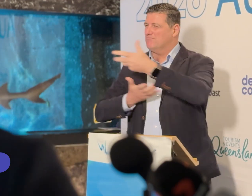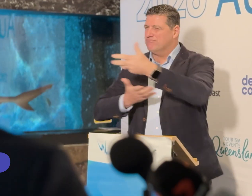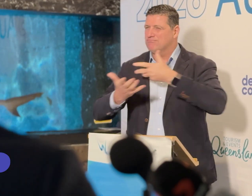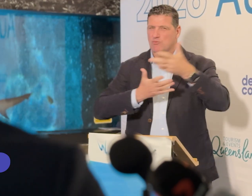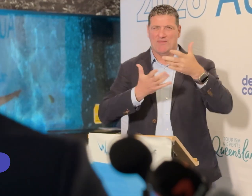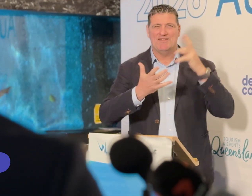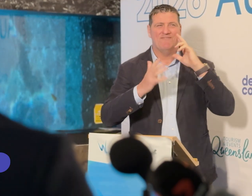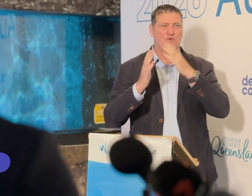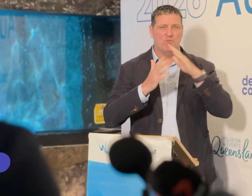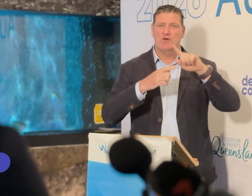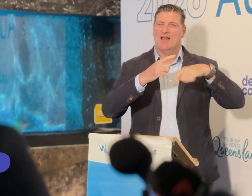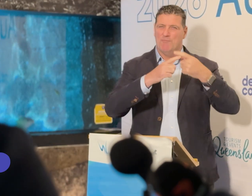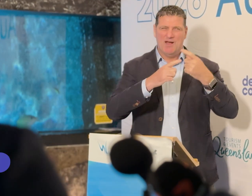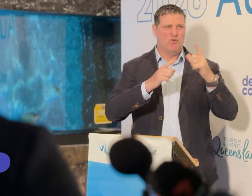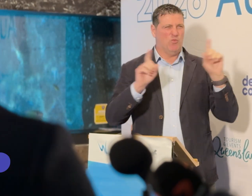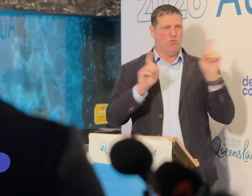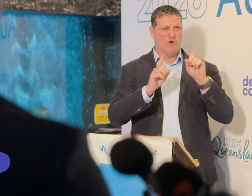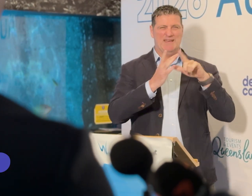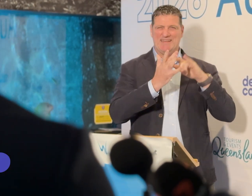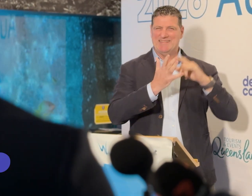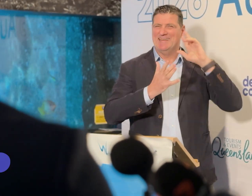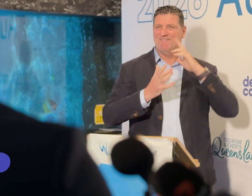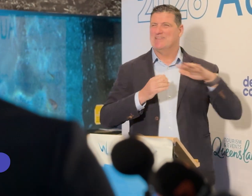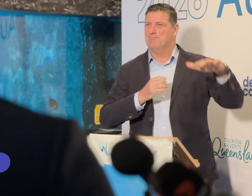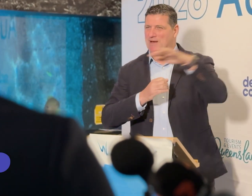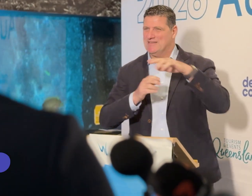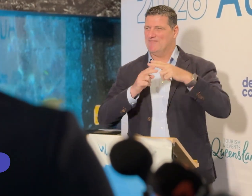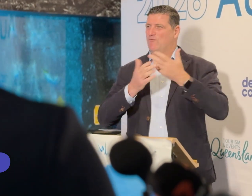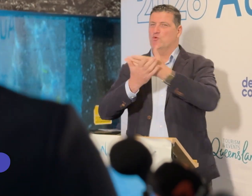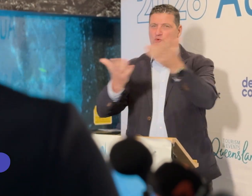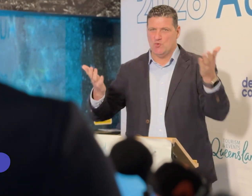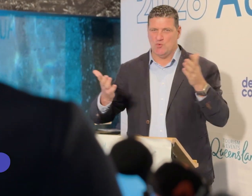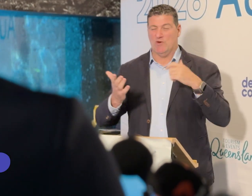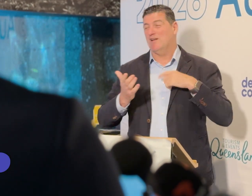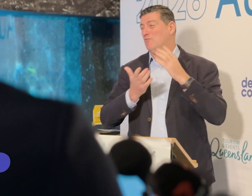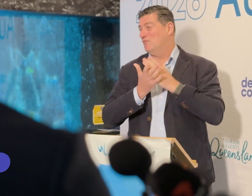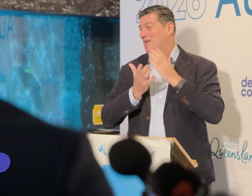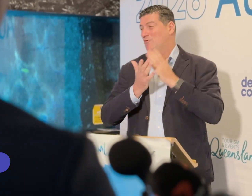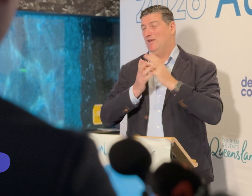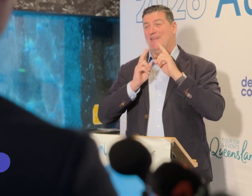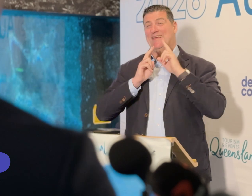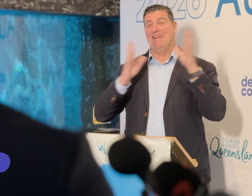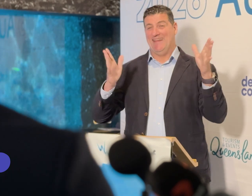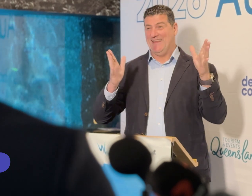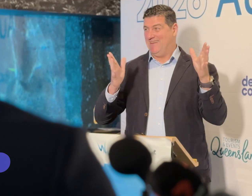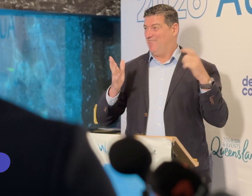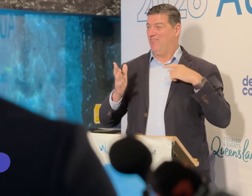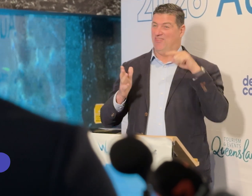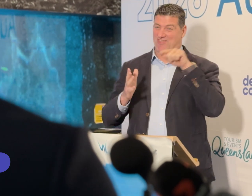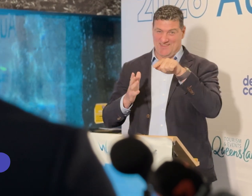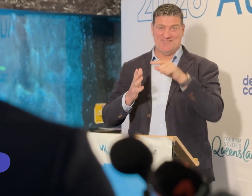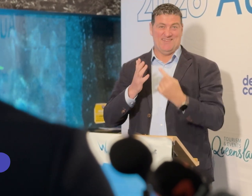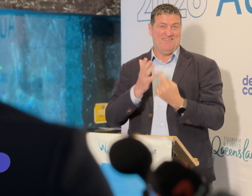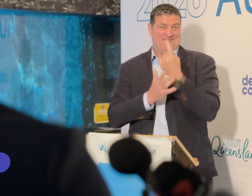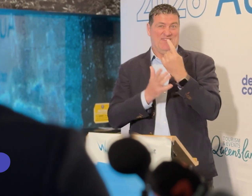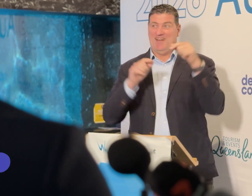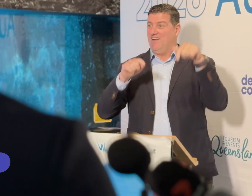We consulted with the Deaf community about what Deaf space means for them. And from that roadshow,